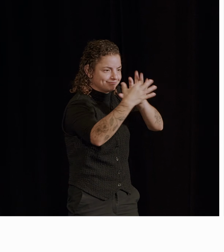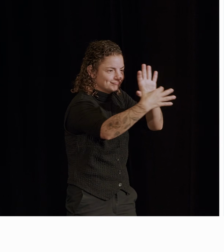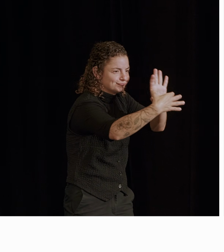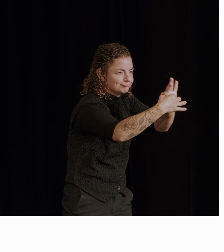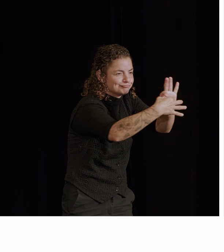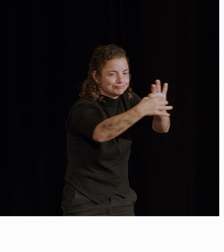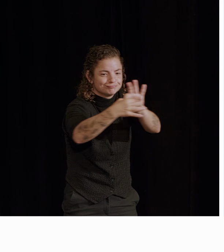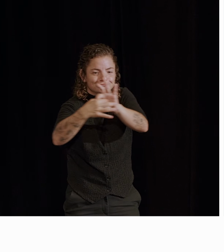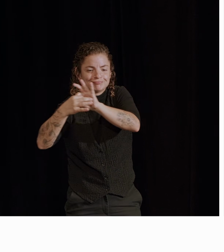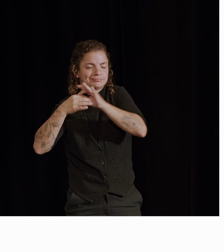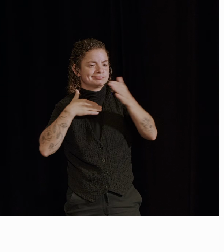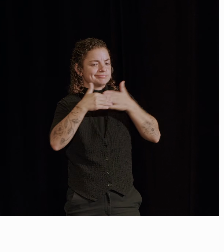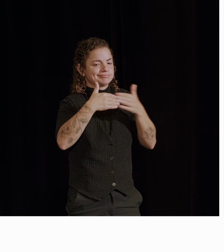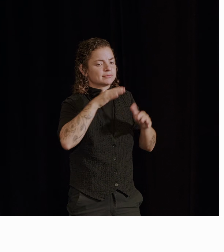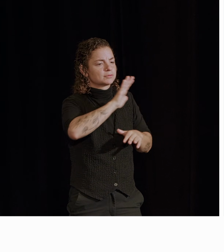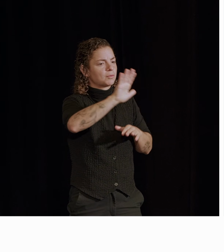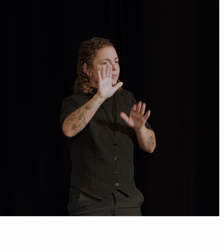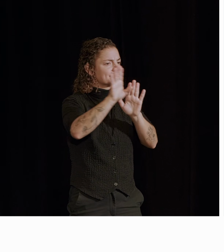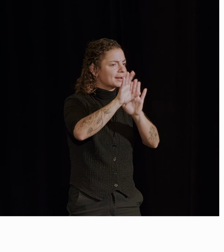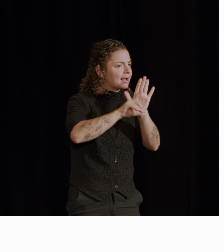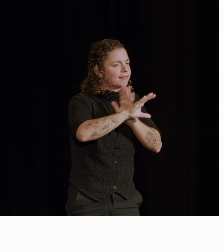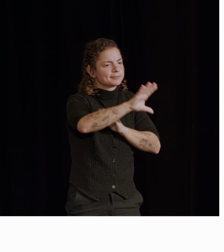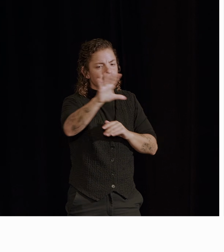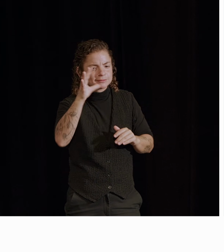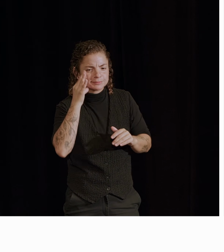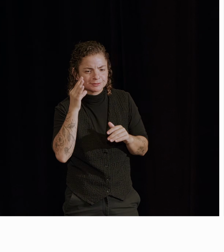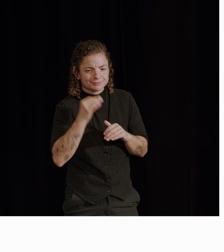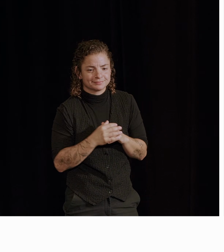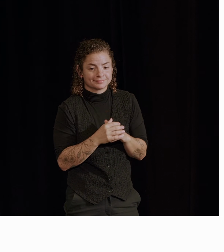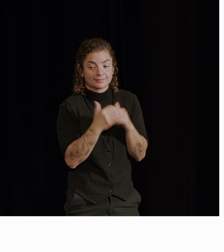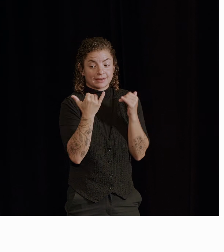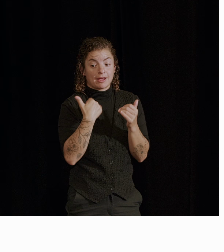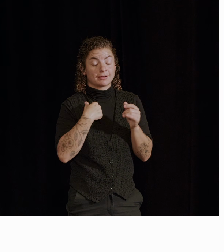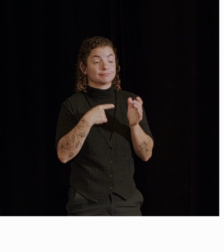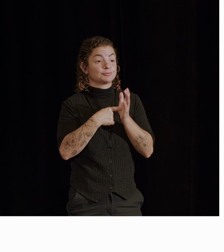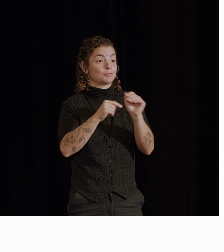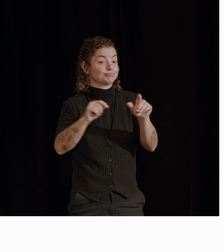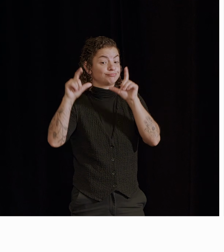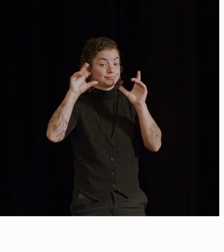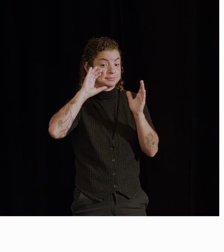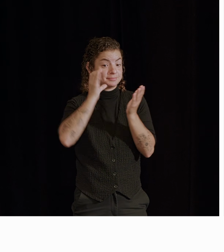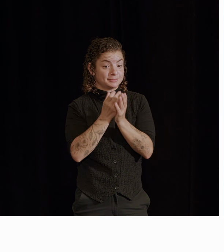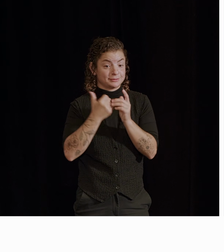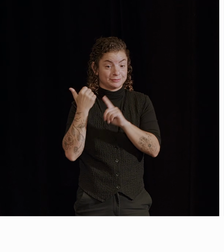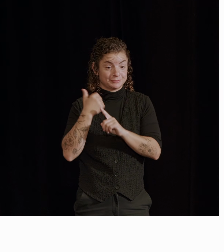I'm now throwing up an image of myself and my mother and her first guide dog.